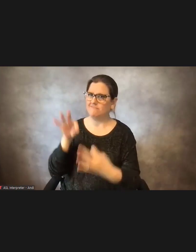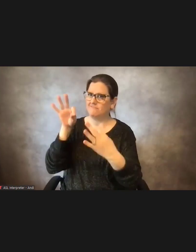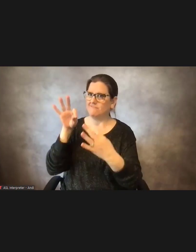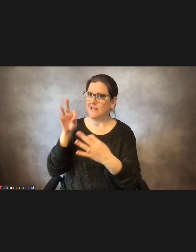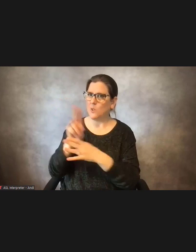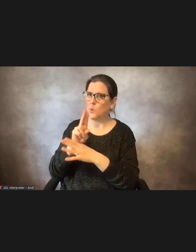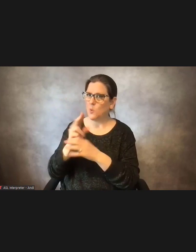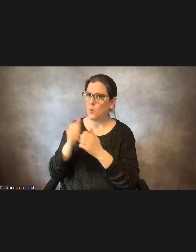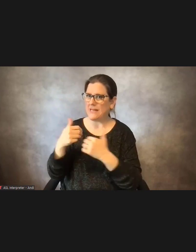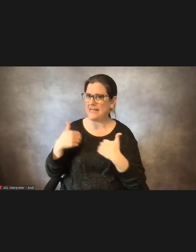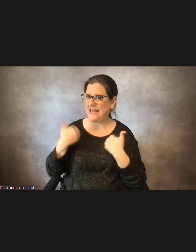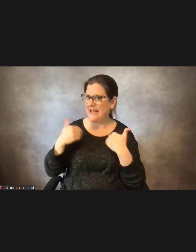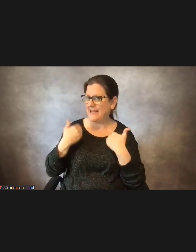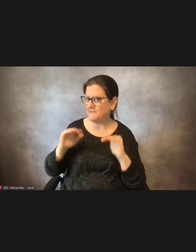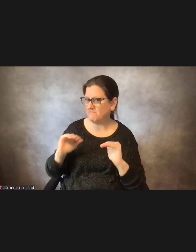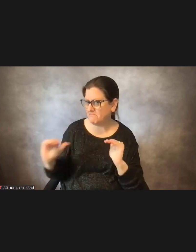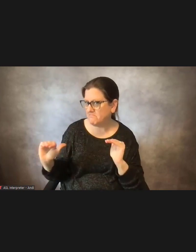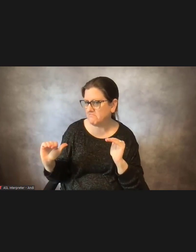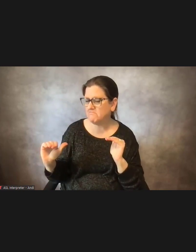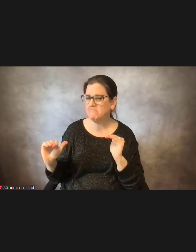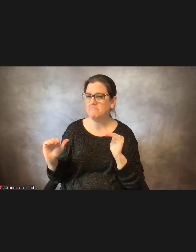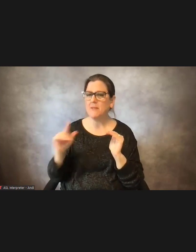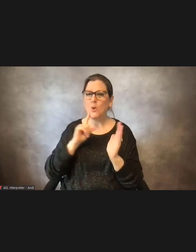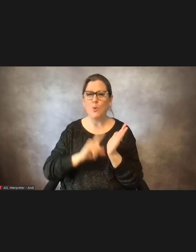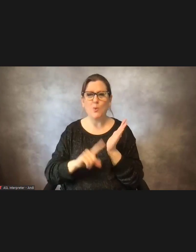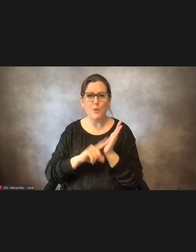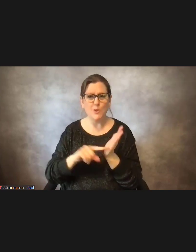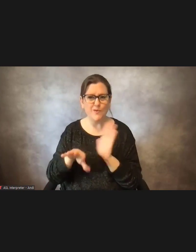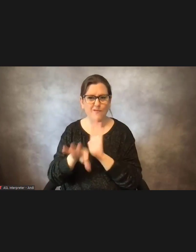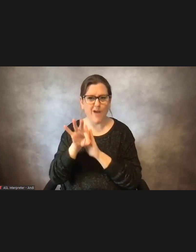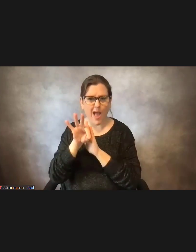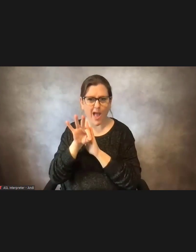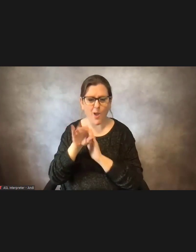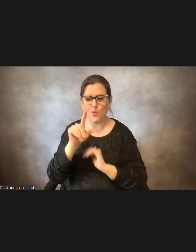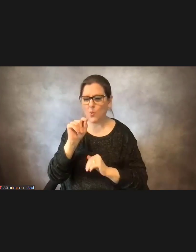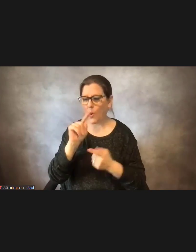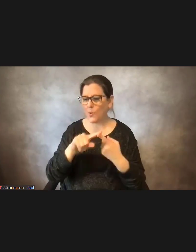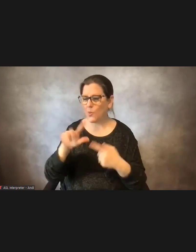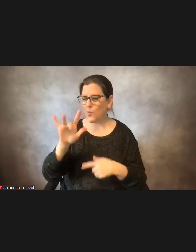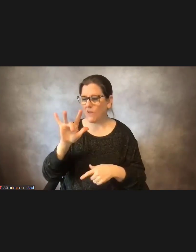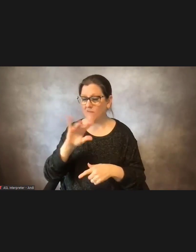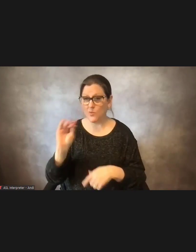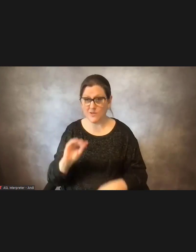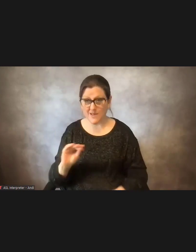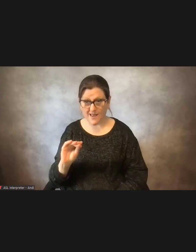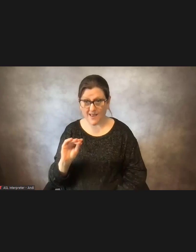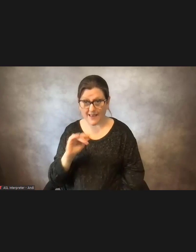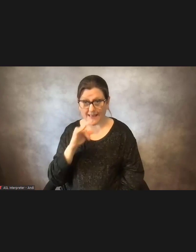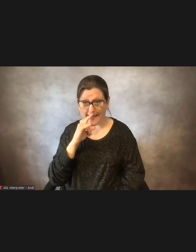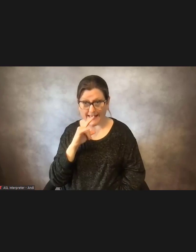method to use with some of these younger children. Research has showed that about 20 to 25 percent of children in that